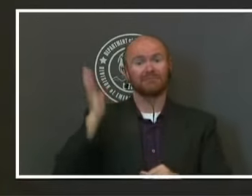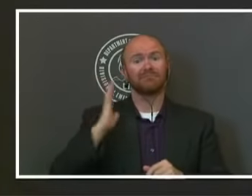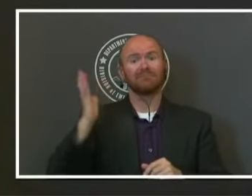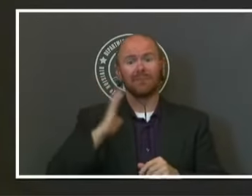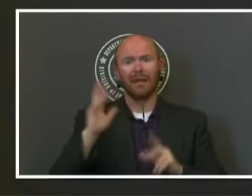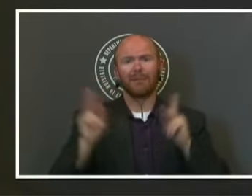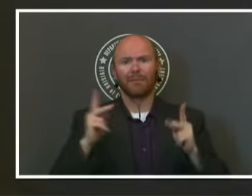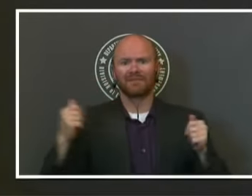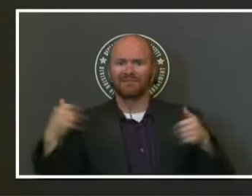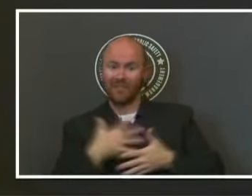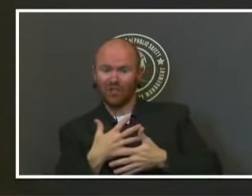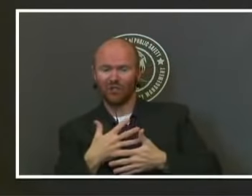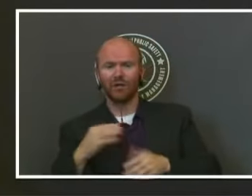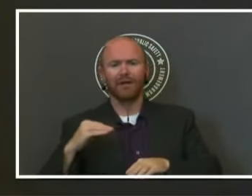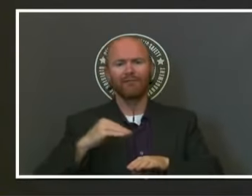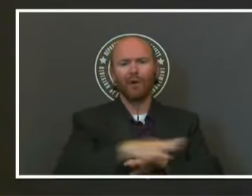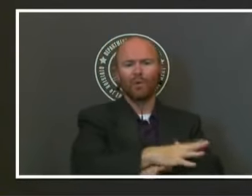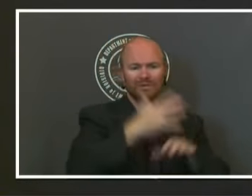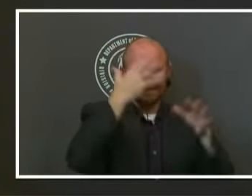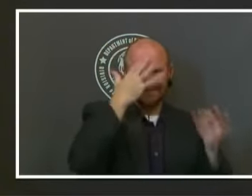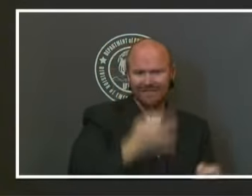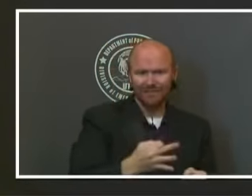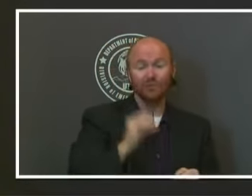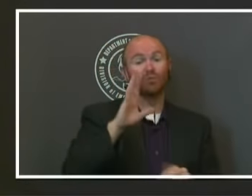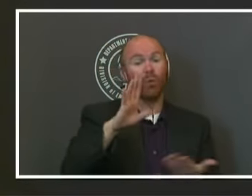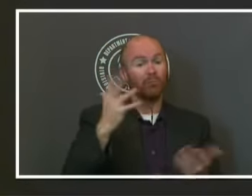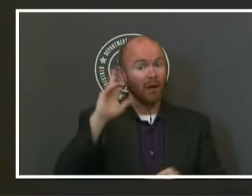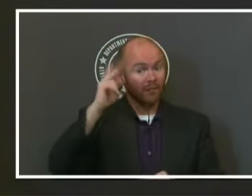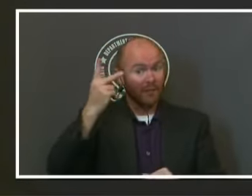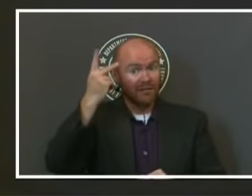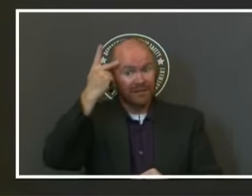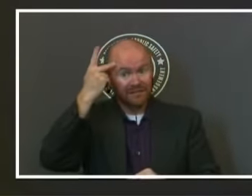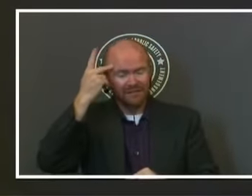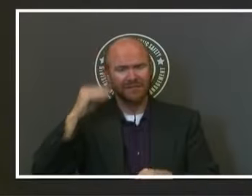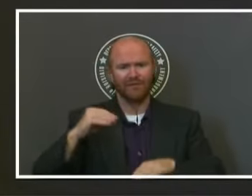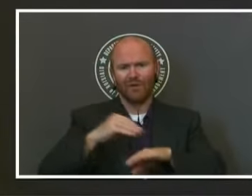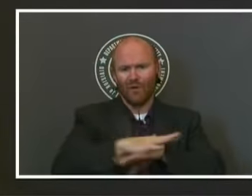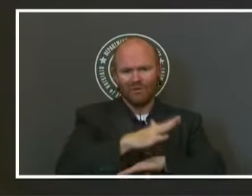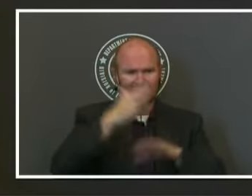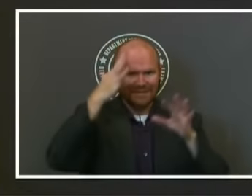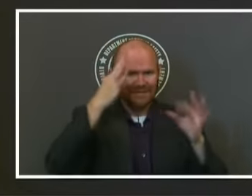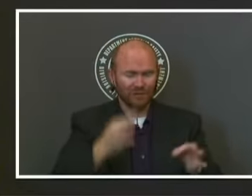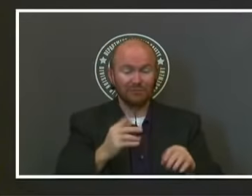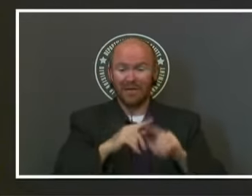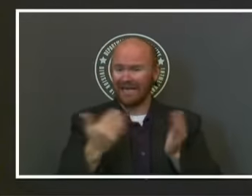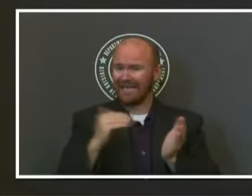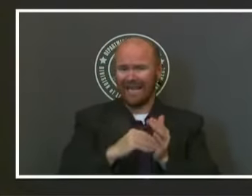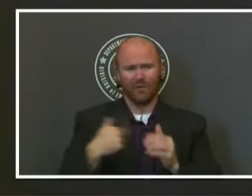Florence and we need to make sure that what we do is to